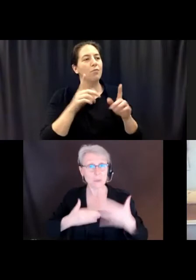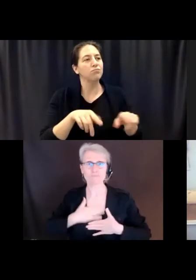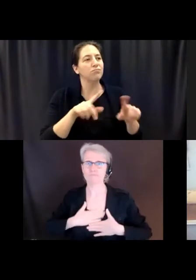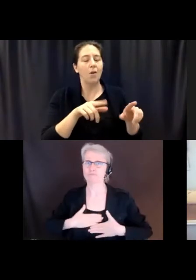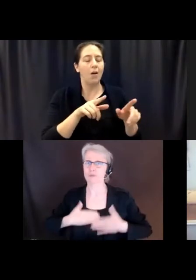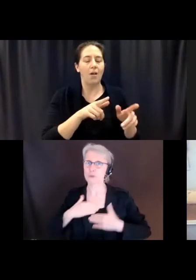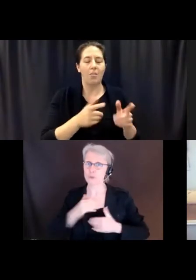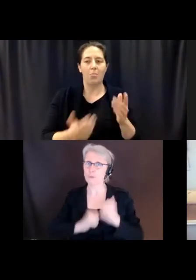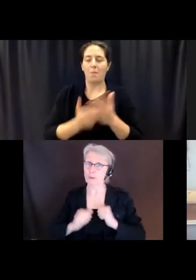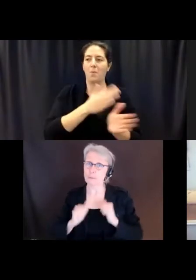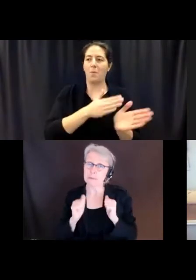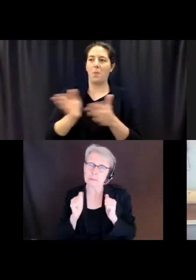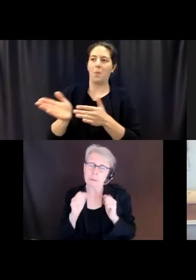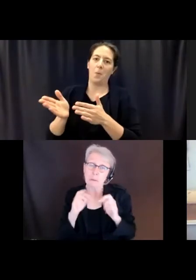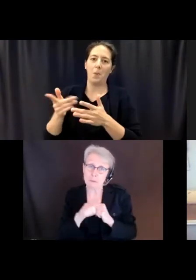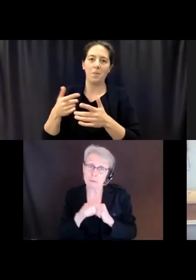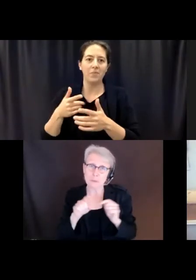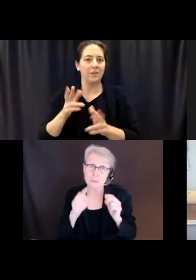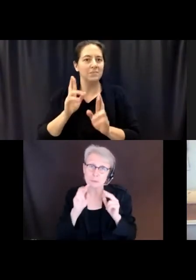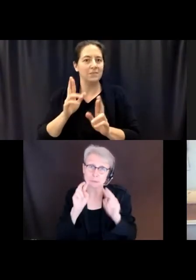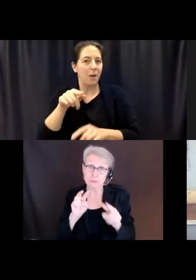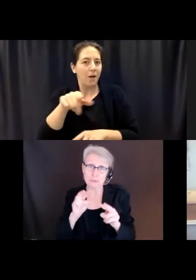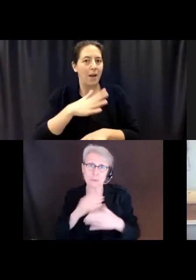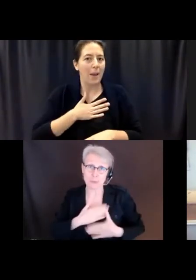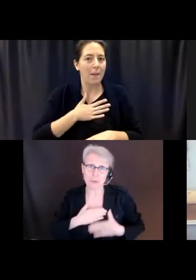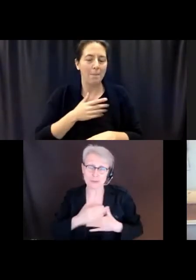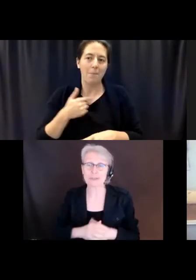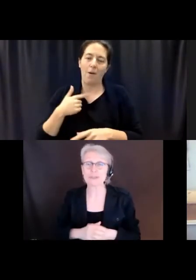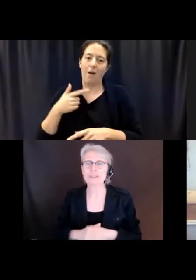Kristina: RIGHT ON. LET'S SEE IT. >> Luca: AMAZING. THANK YOU SO MUCH, KRISTINA. >> Kristina: